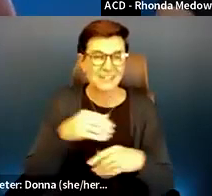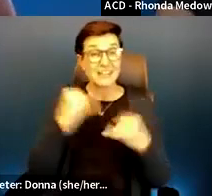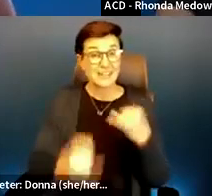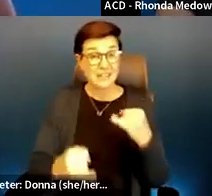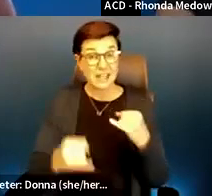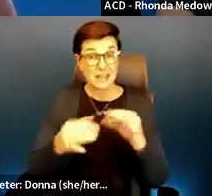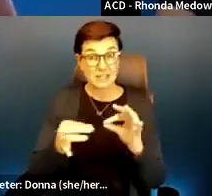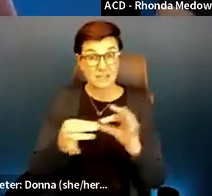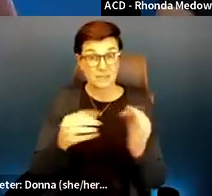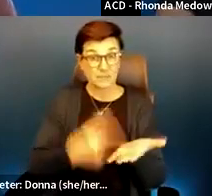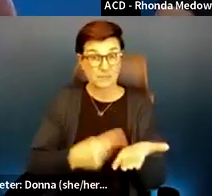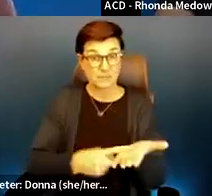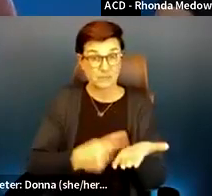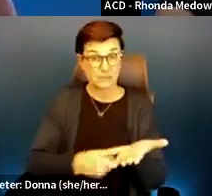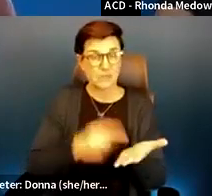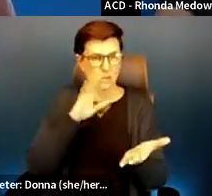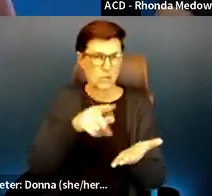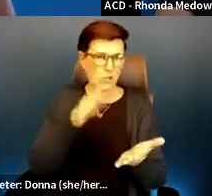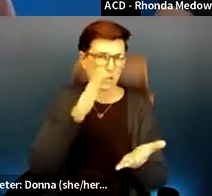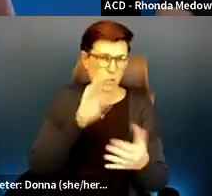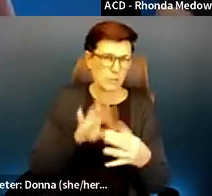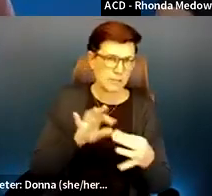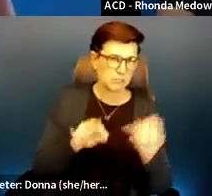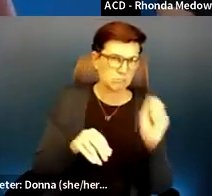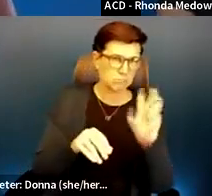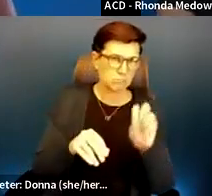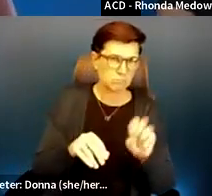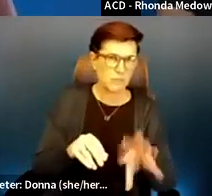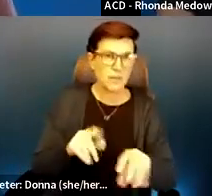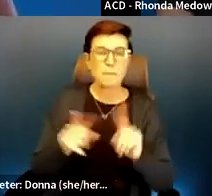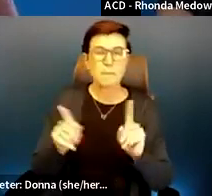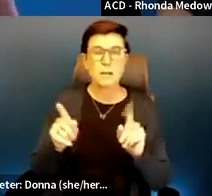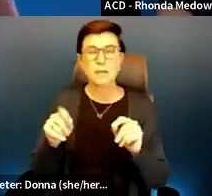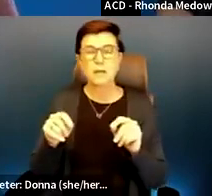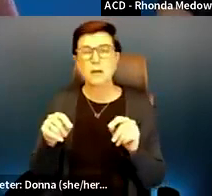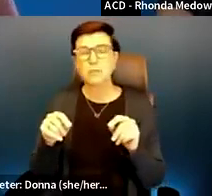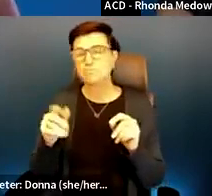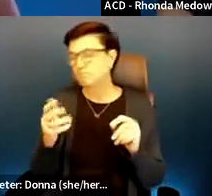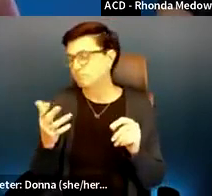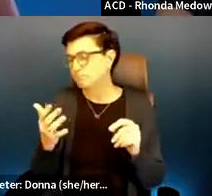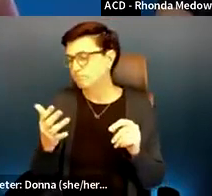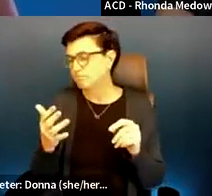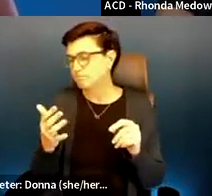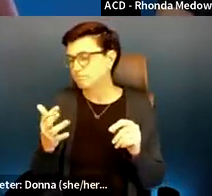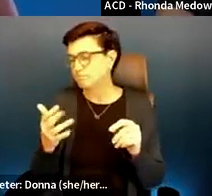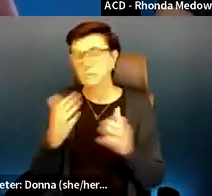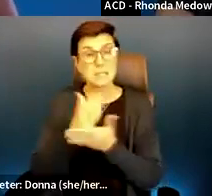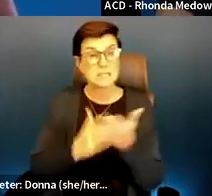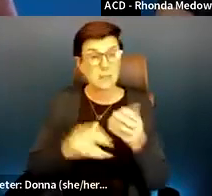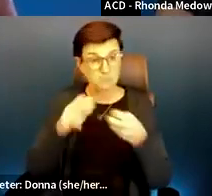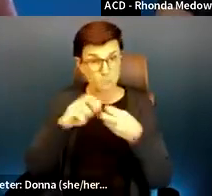to be speaking to this issue as well, but some of the problems that you've identified, as you've mentioned,